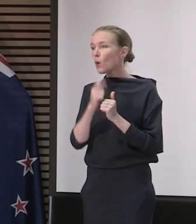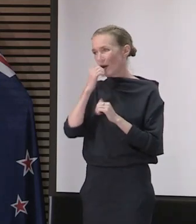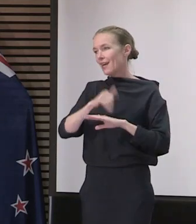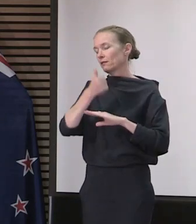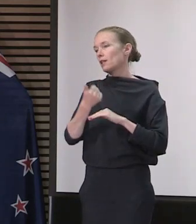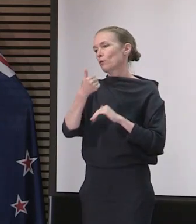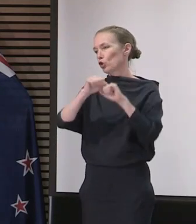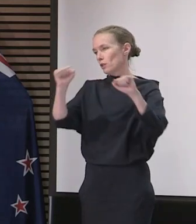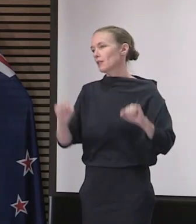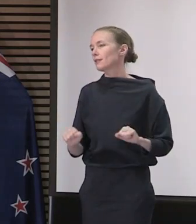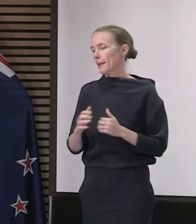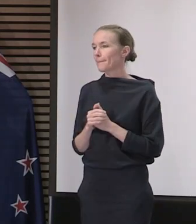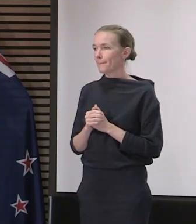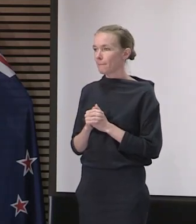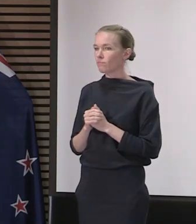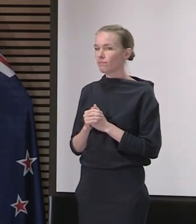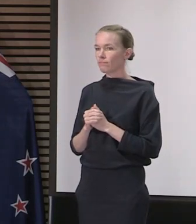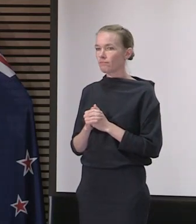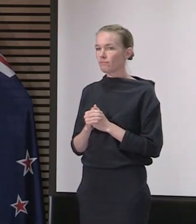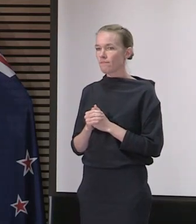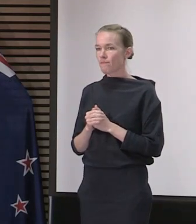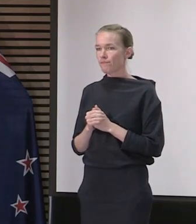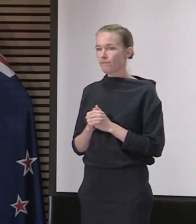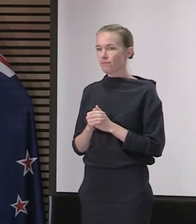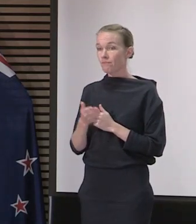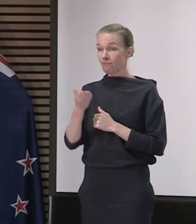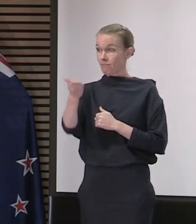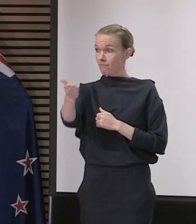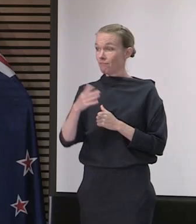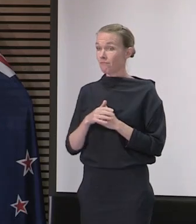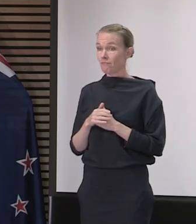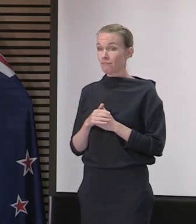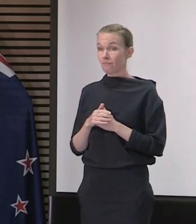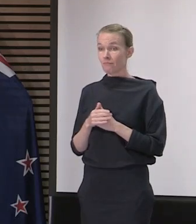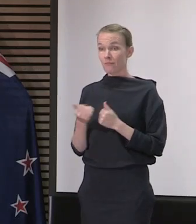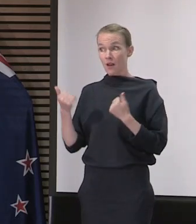bubble arrangement if that is what the governments agree.